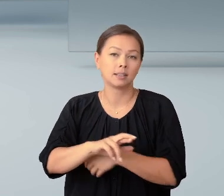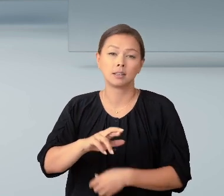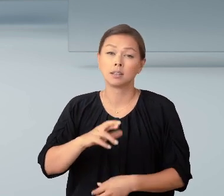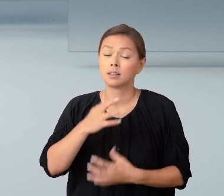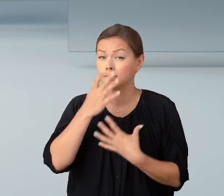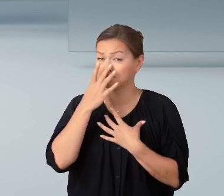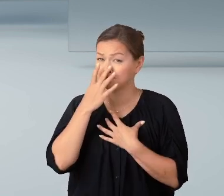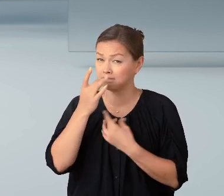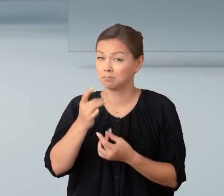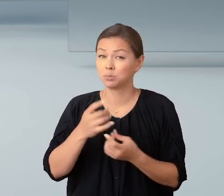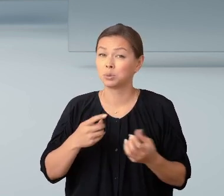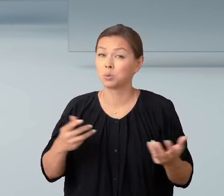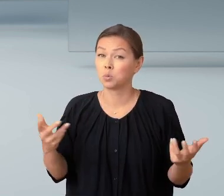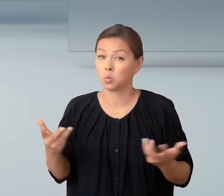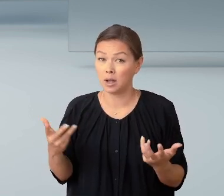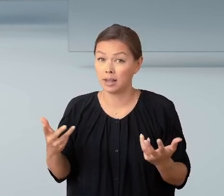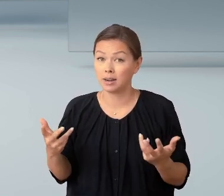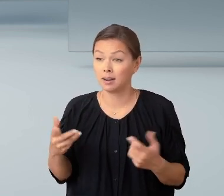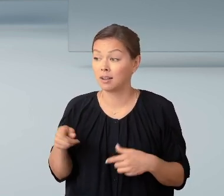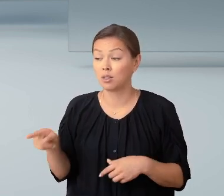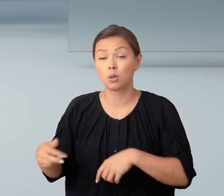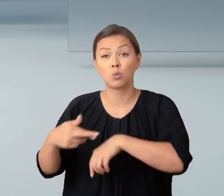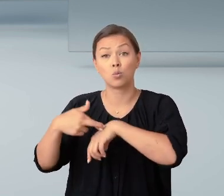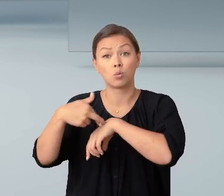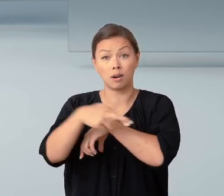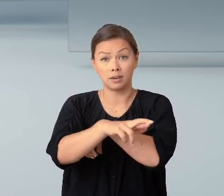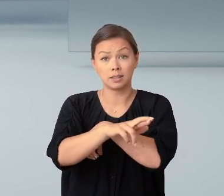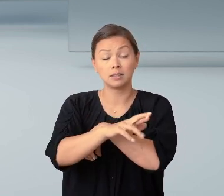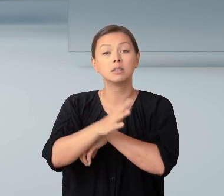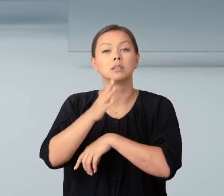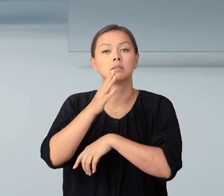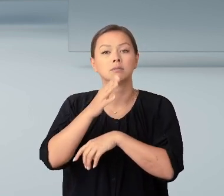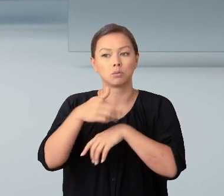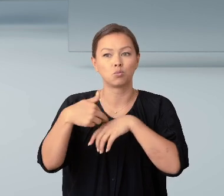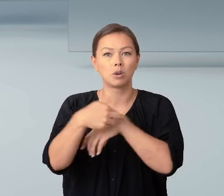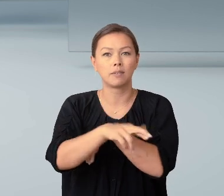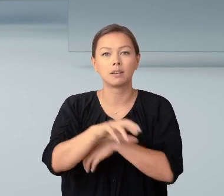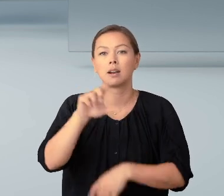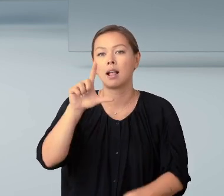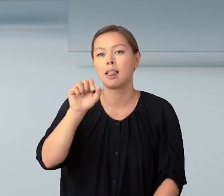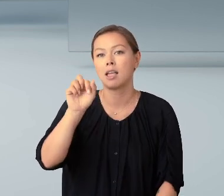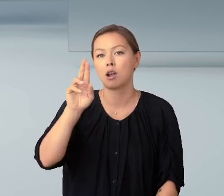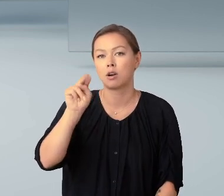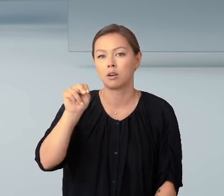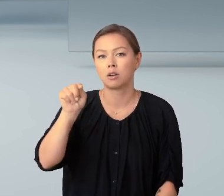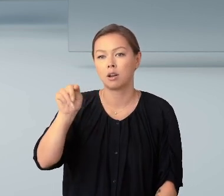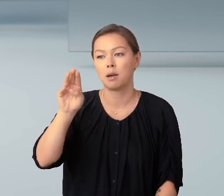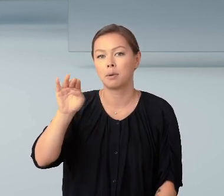references here is that they are going directly to learn.microsoft.com